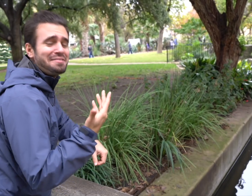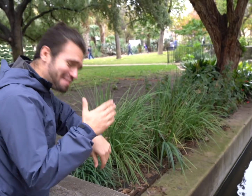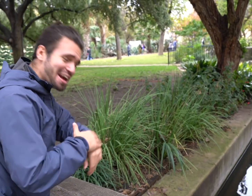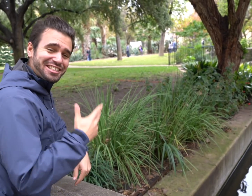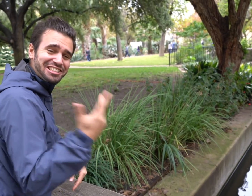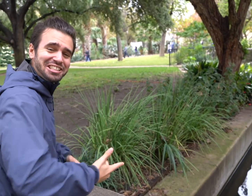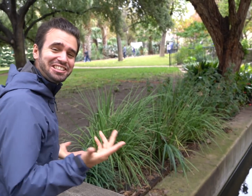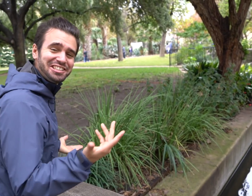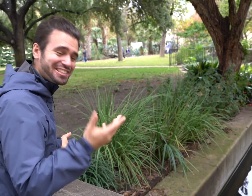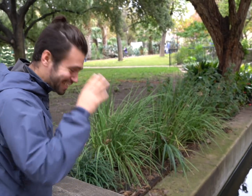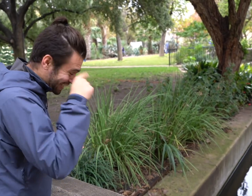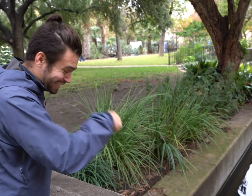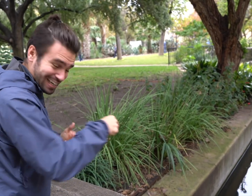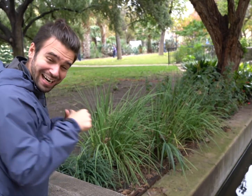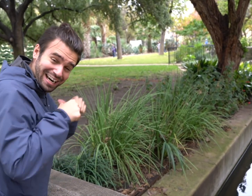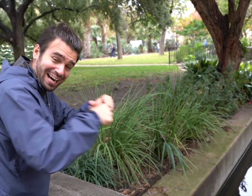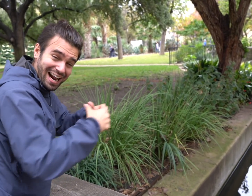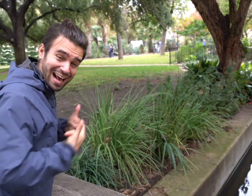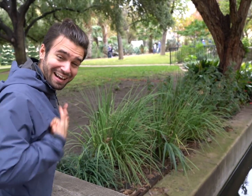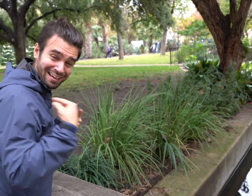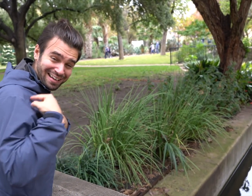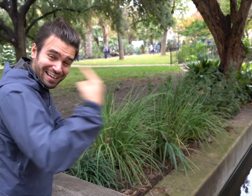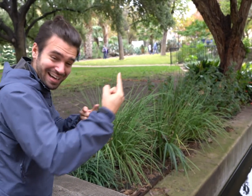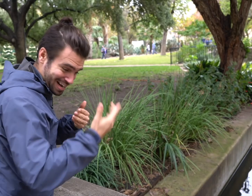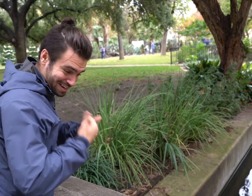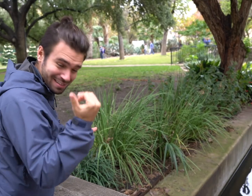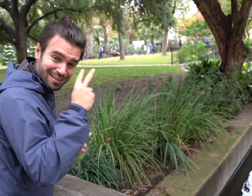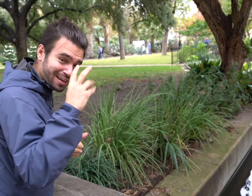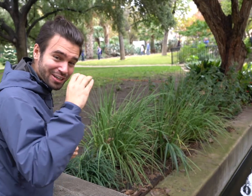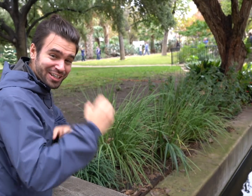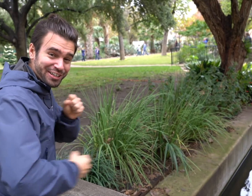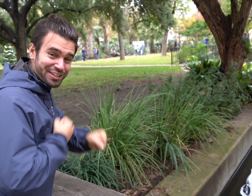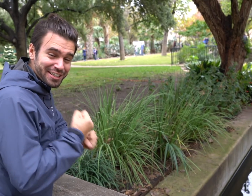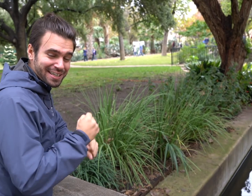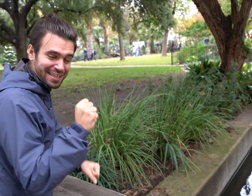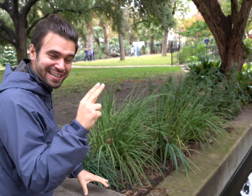Come on, Justin! It's not true. They were not around in the battle.